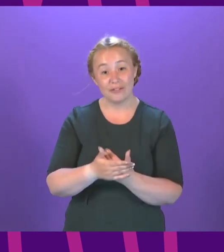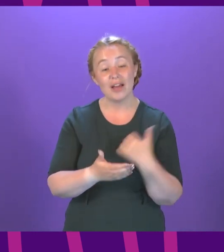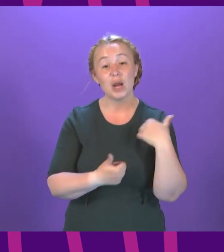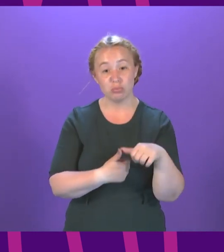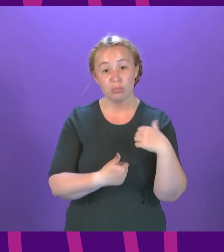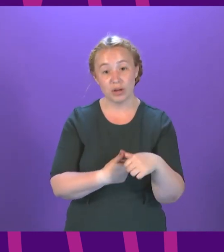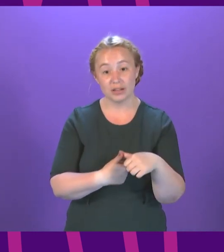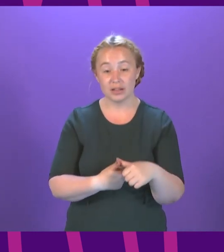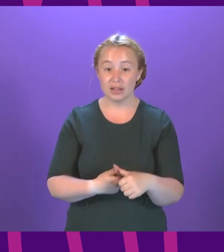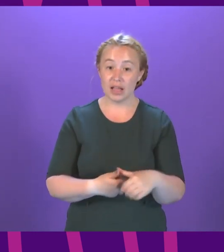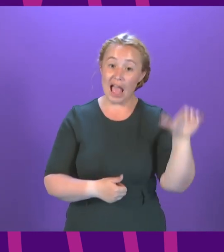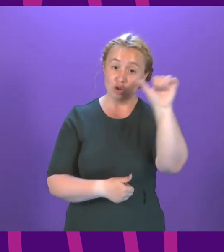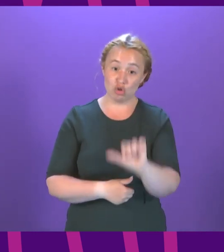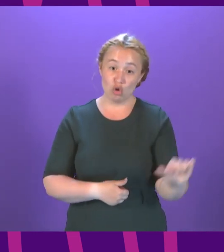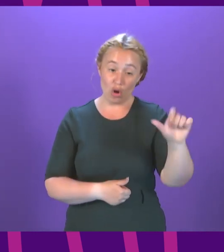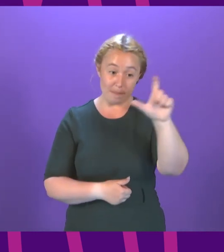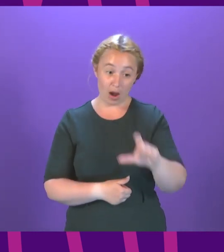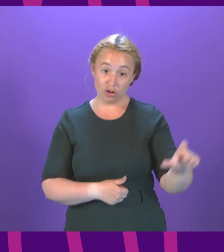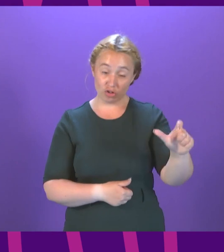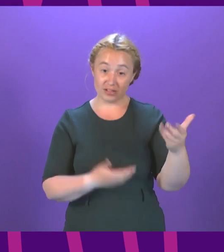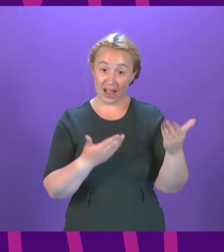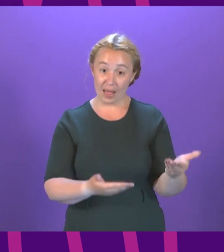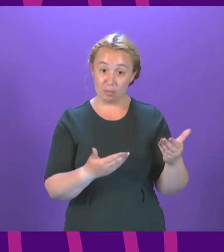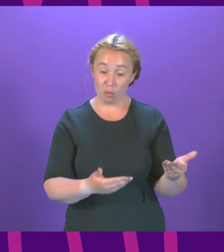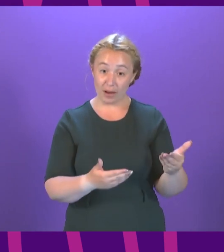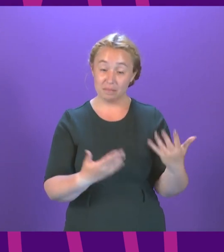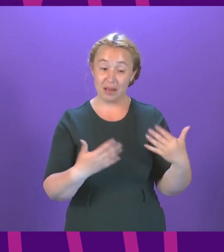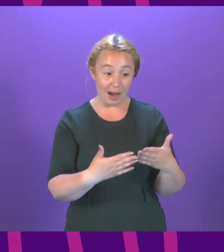there are countries across Europe that are stopping all large-scale events again—unless I am remembering wrongly, I think that the Netherlands is in